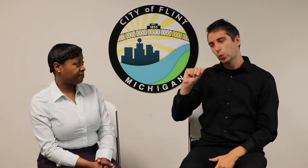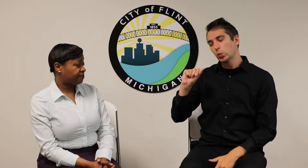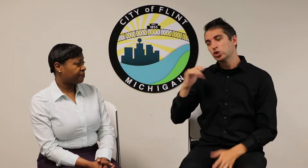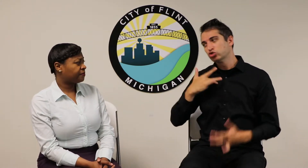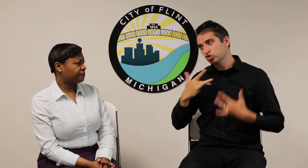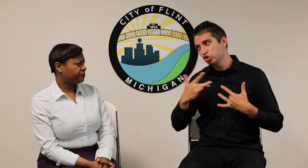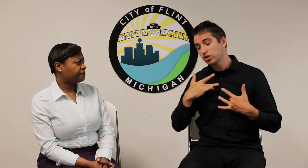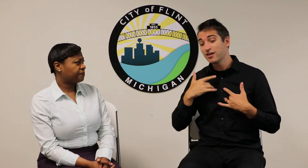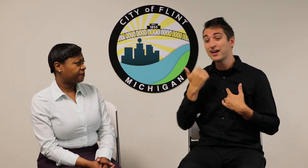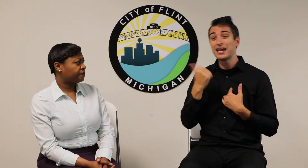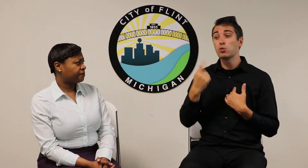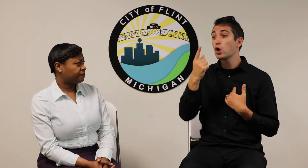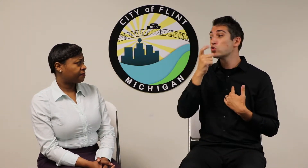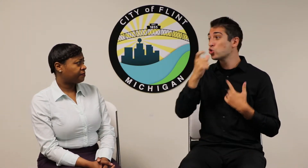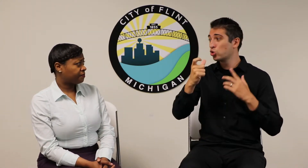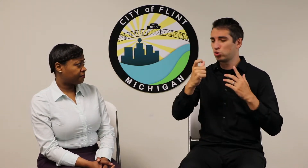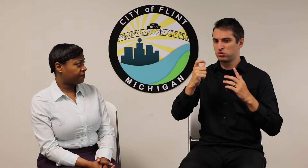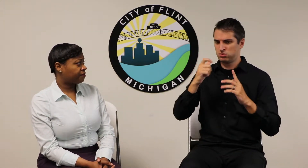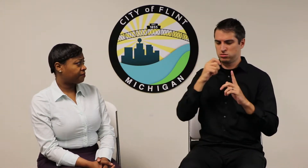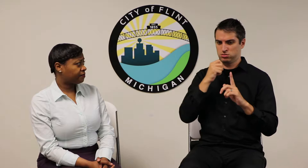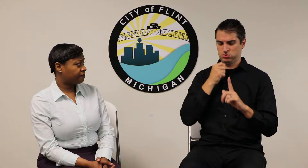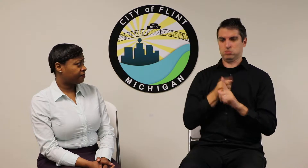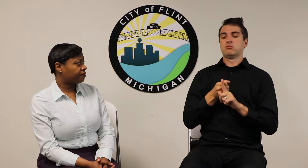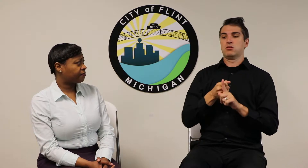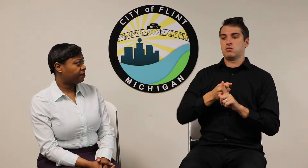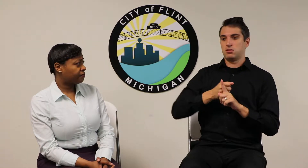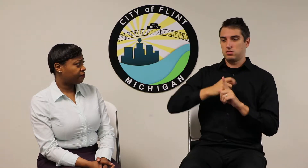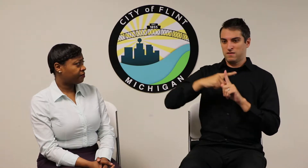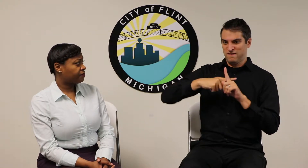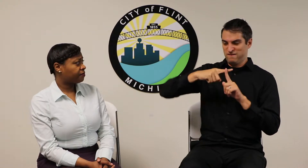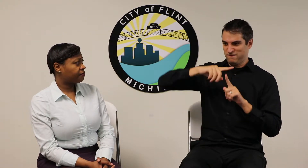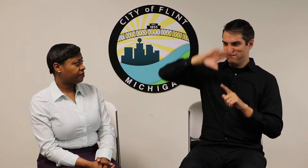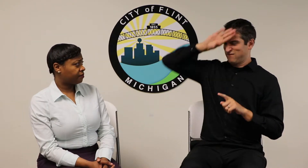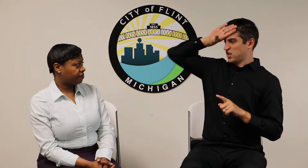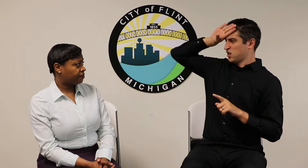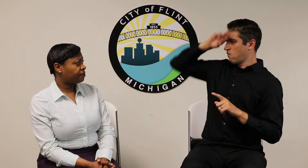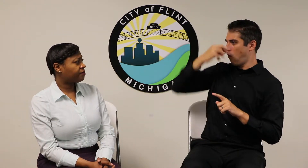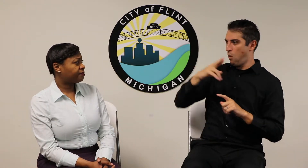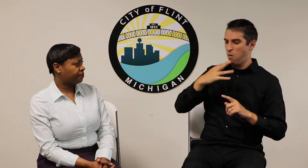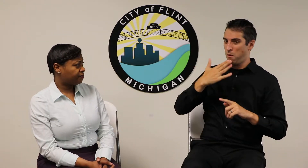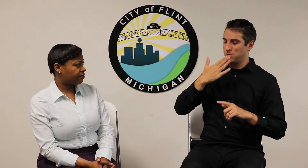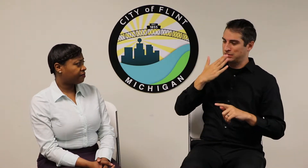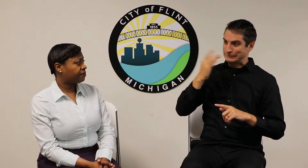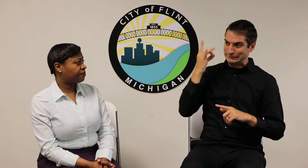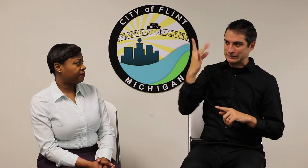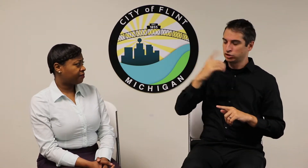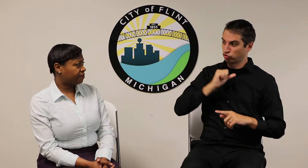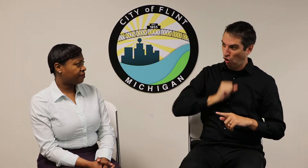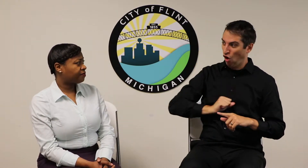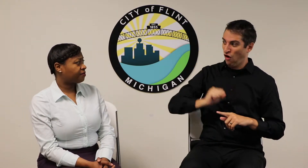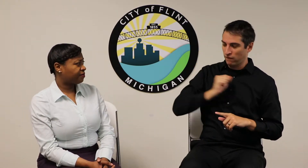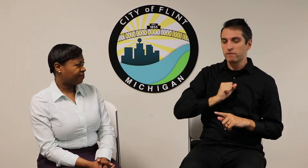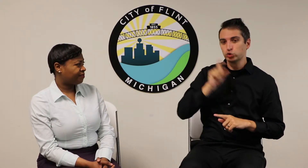has a fever or any kind of the bad coughs should go and see their doctor